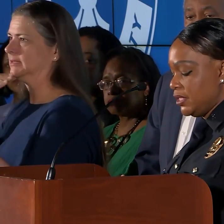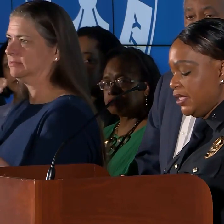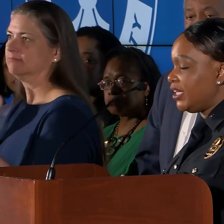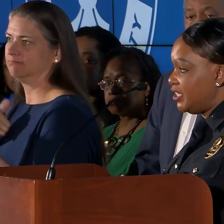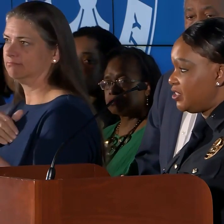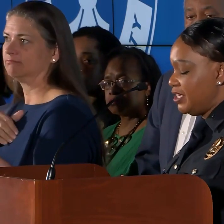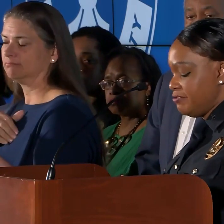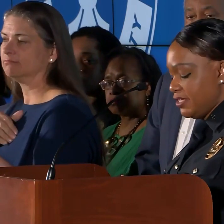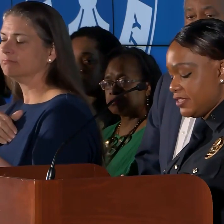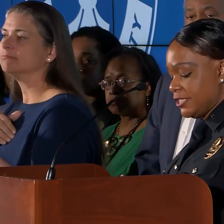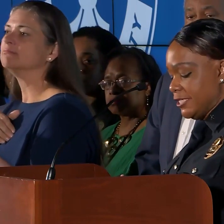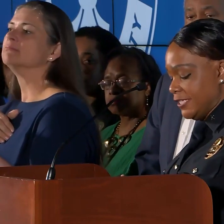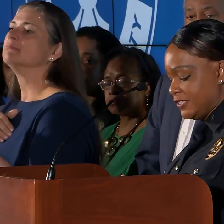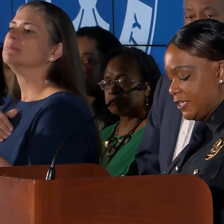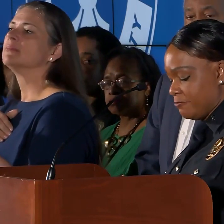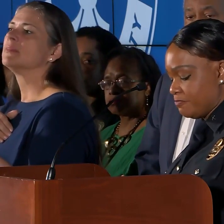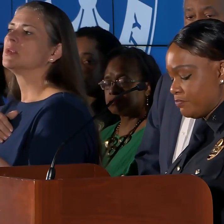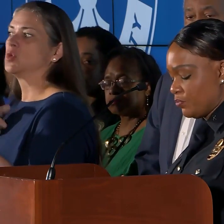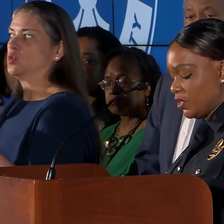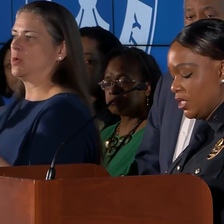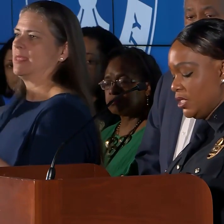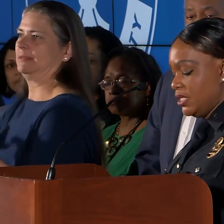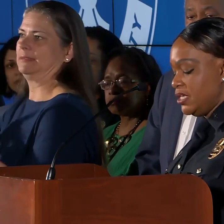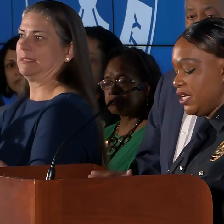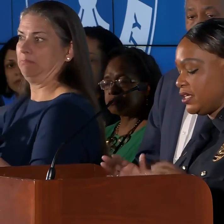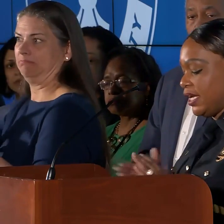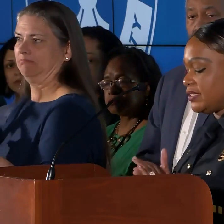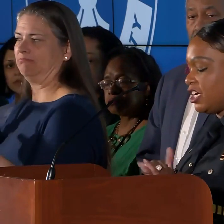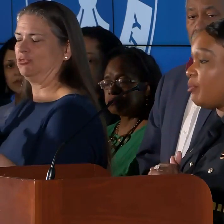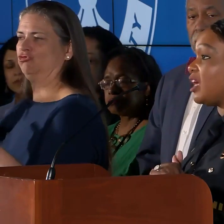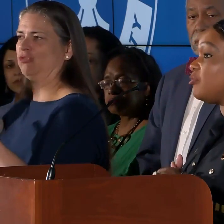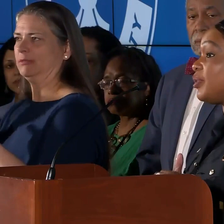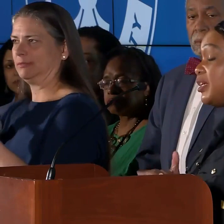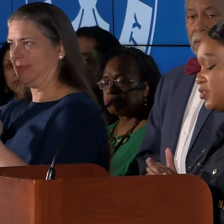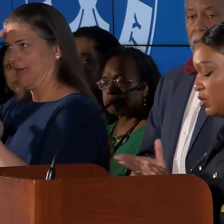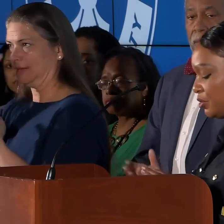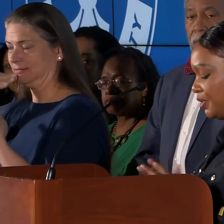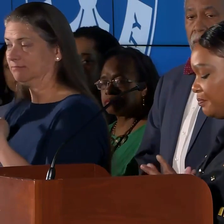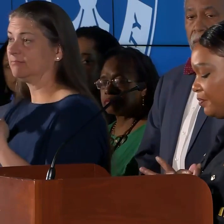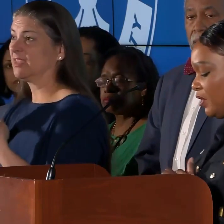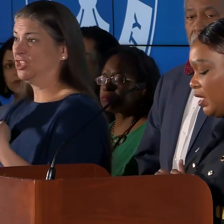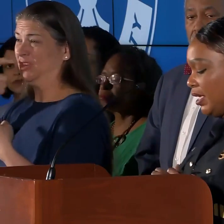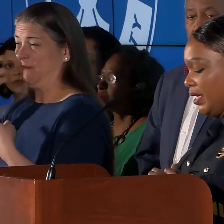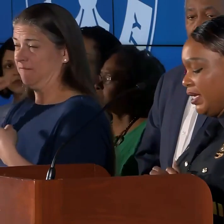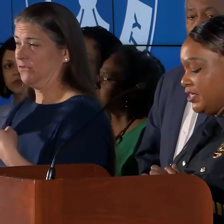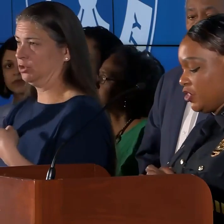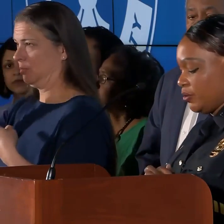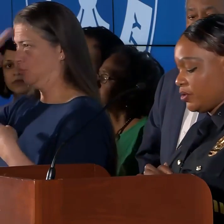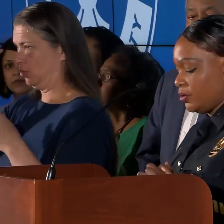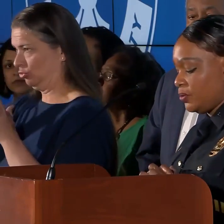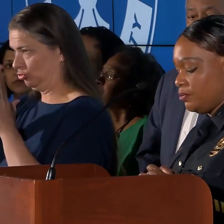Engaged in this incident, Nick has come out of brain surgery and is in critical